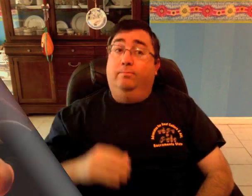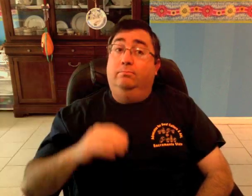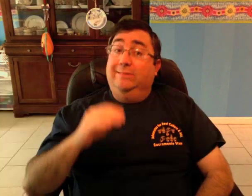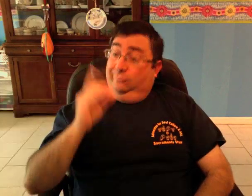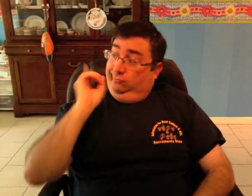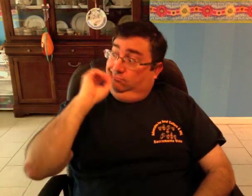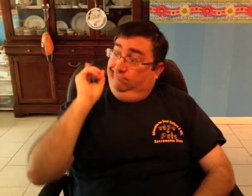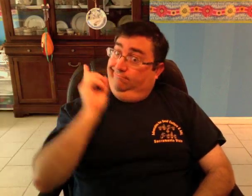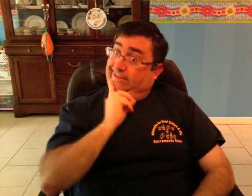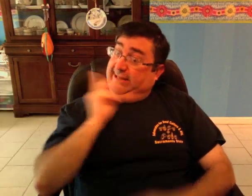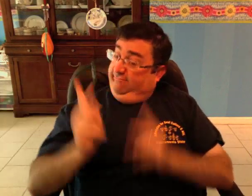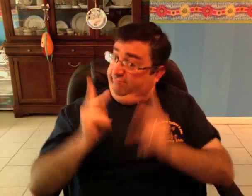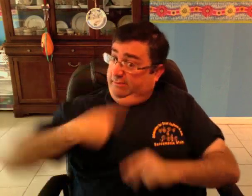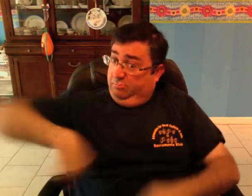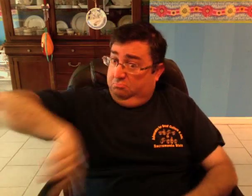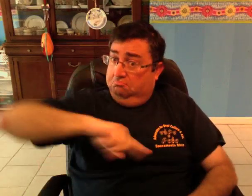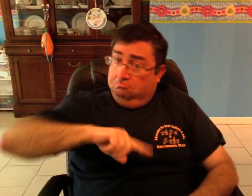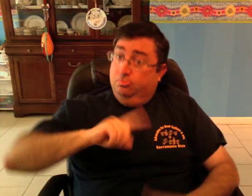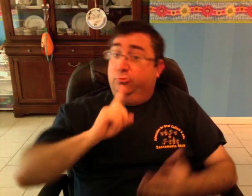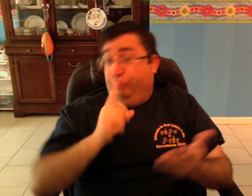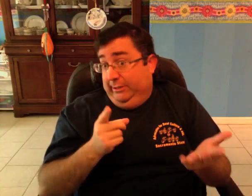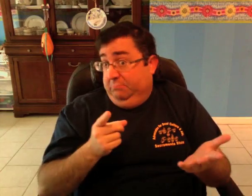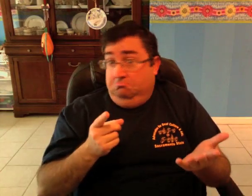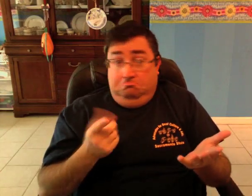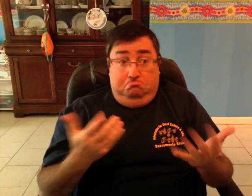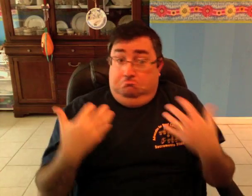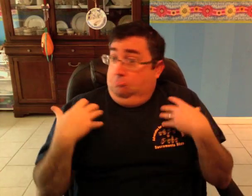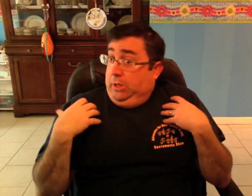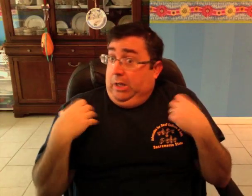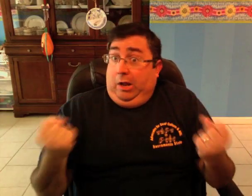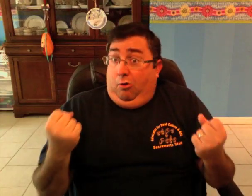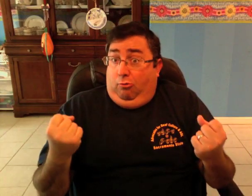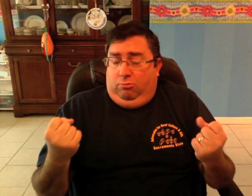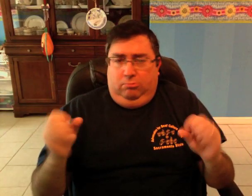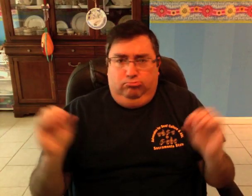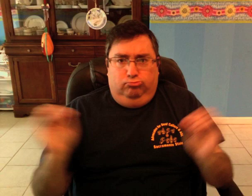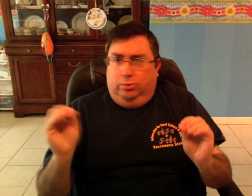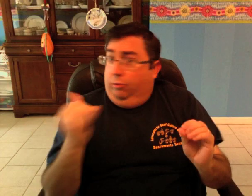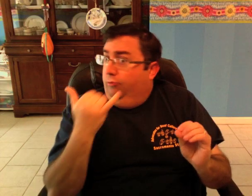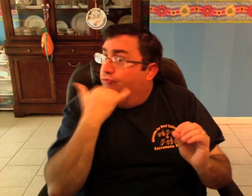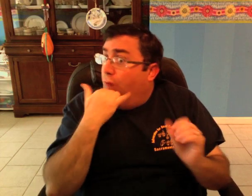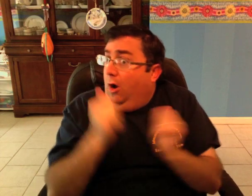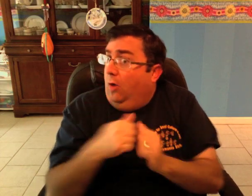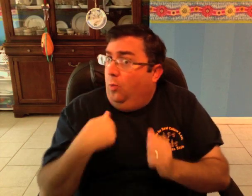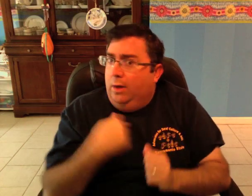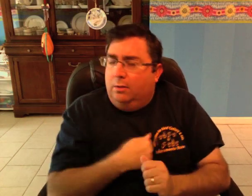Deaf people are healthy -- there is nothing physically wrong with us -